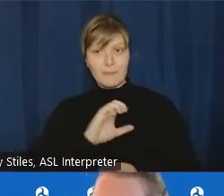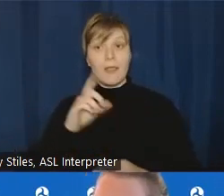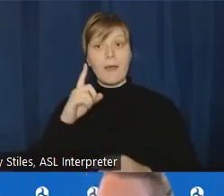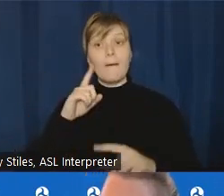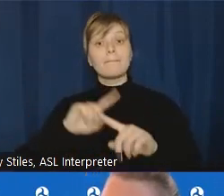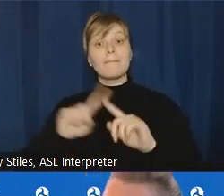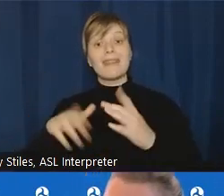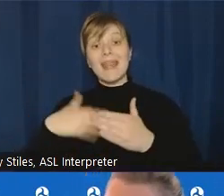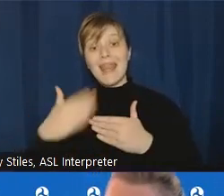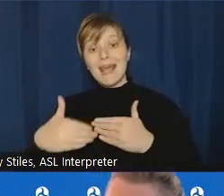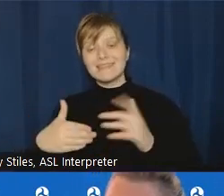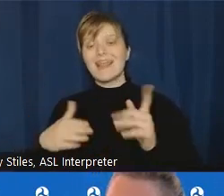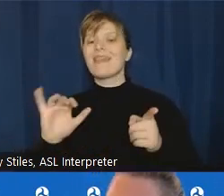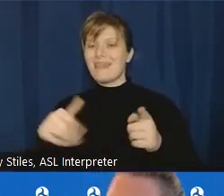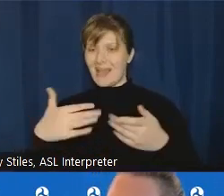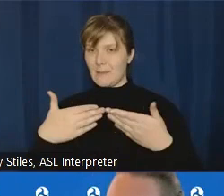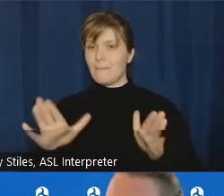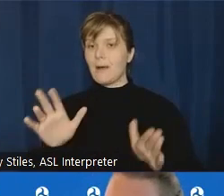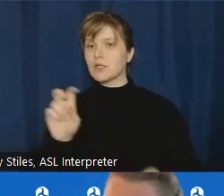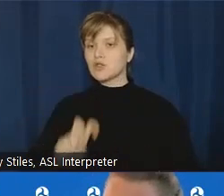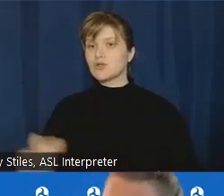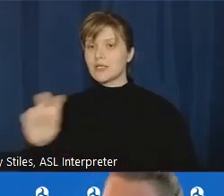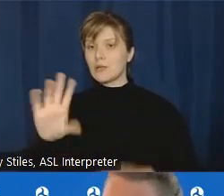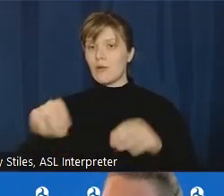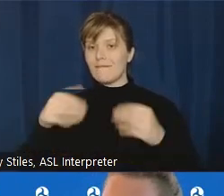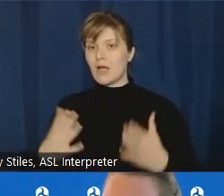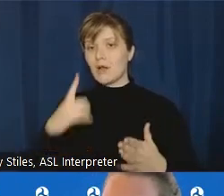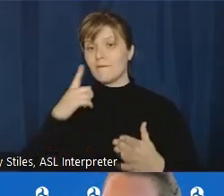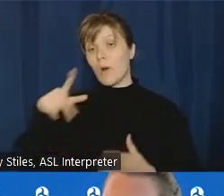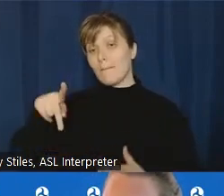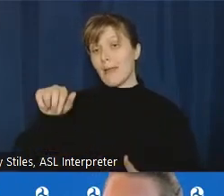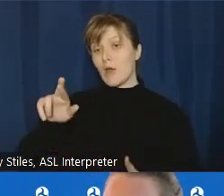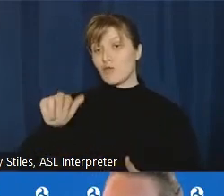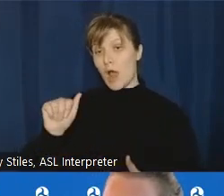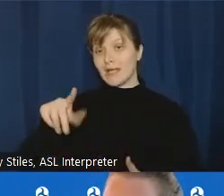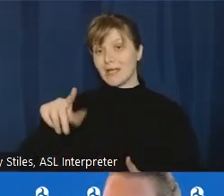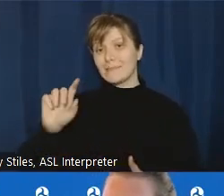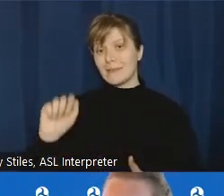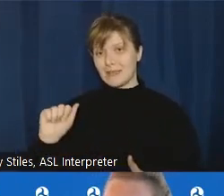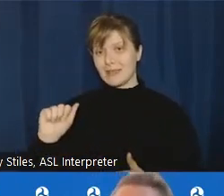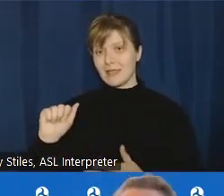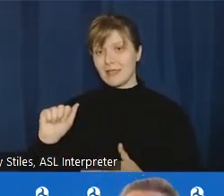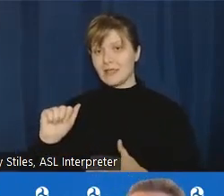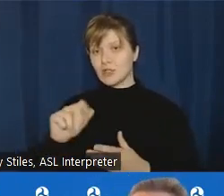is the public transit provider, that also does paratransit. If you click their website, let's